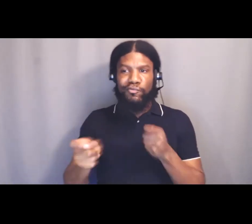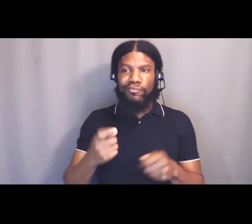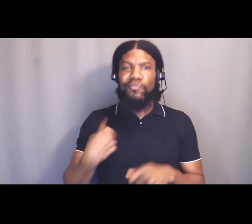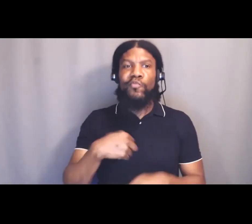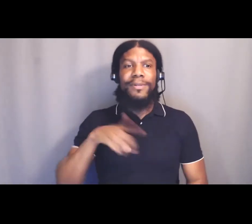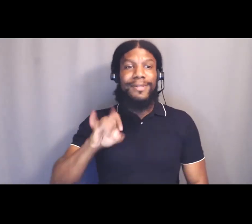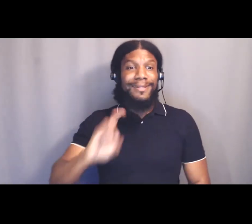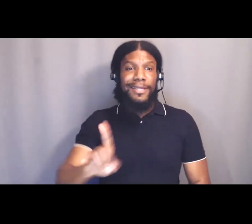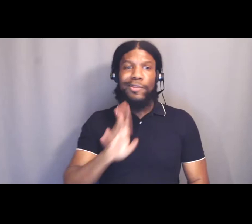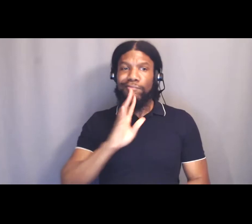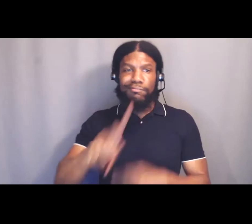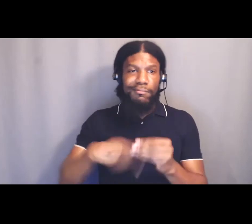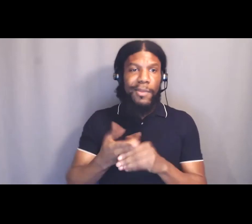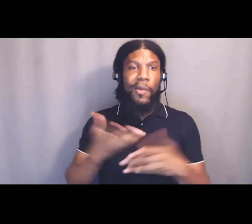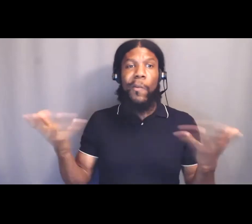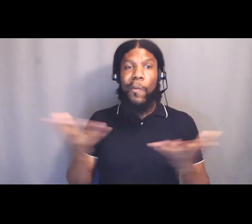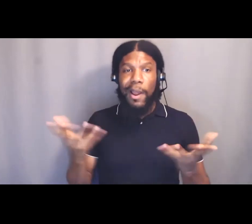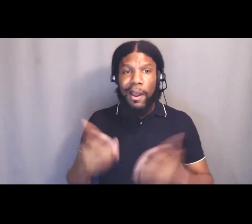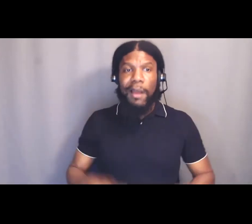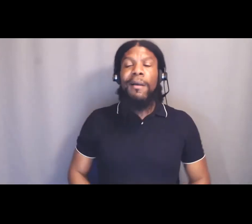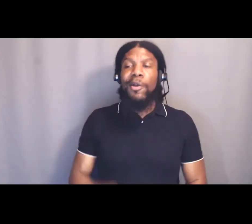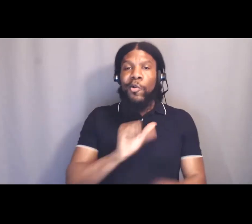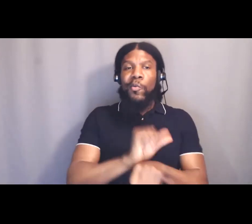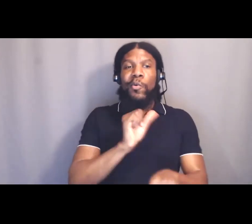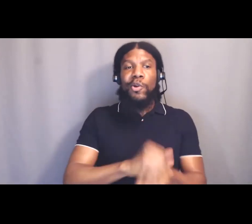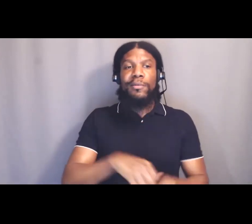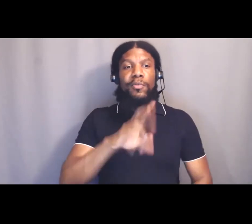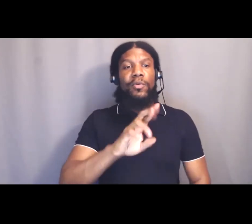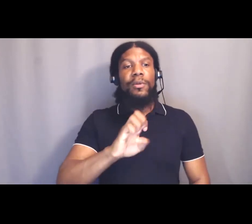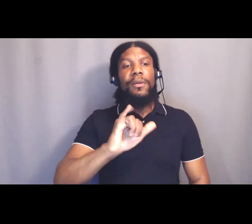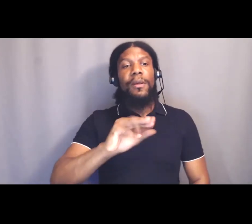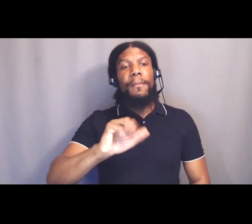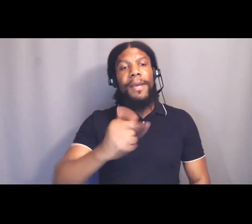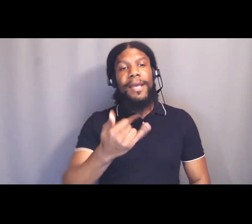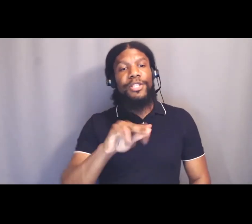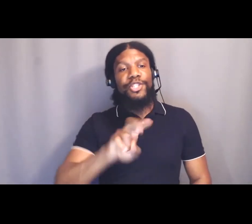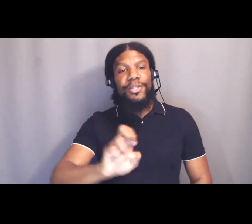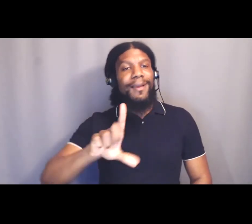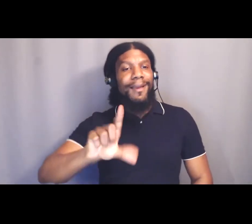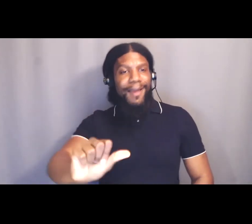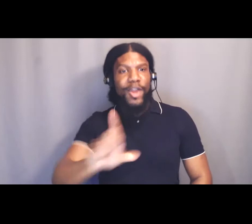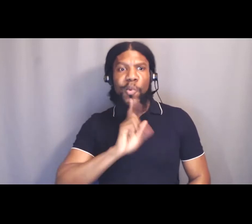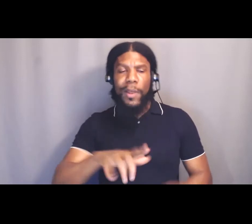the work that Reimagine LA is doing to push the county to invest in our communities as well.